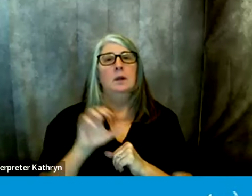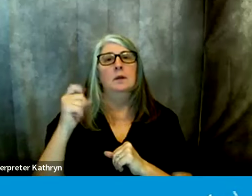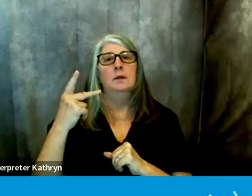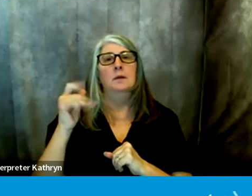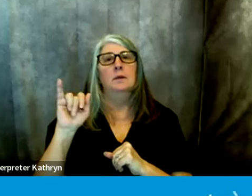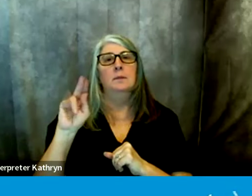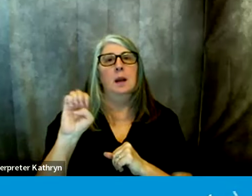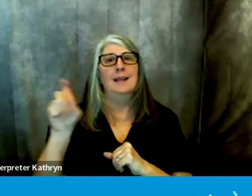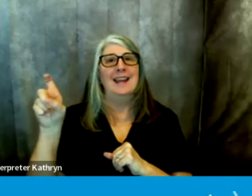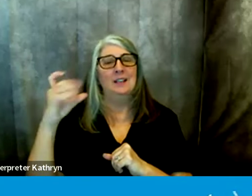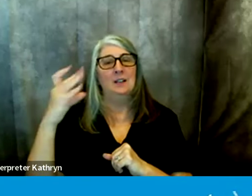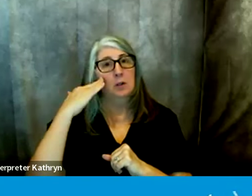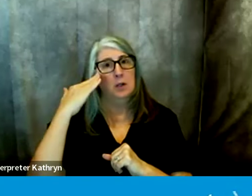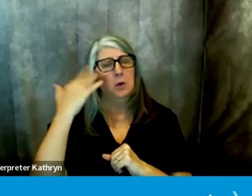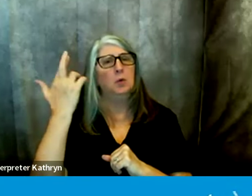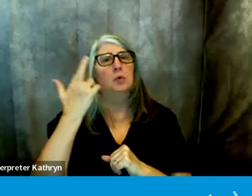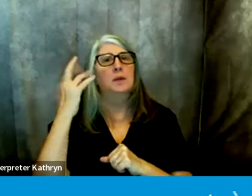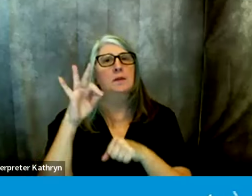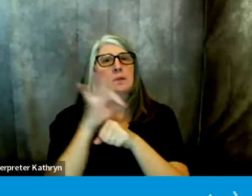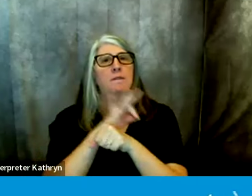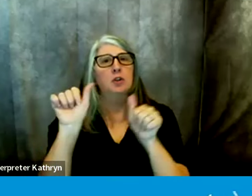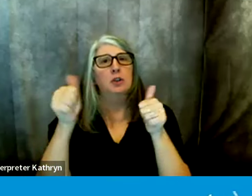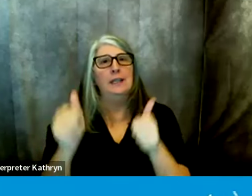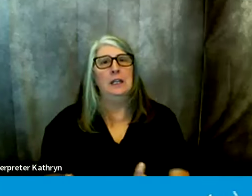why there seems to be a functional decline with CP?